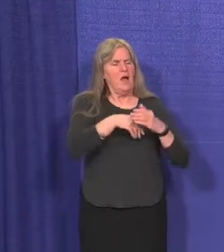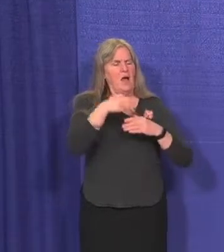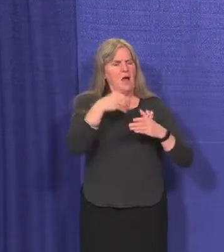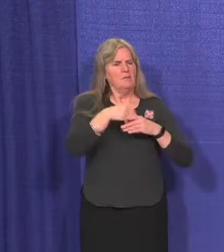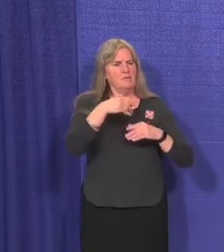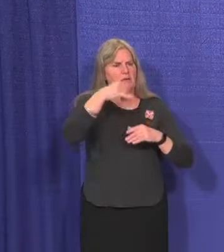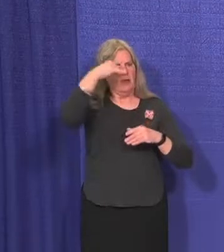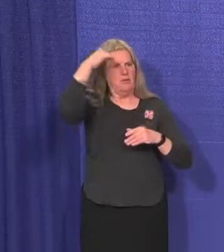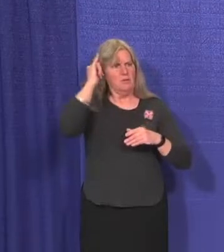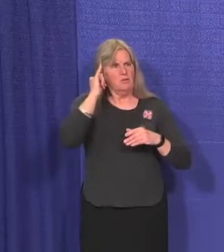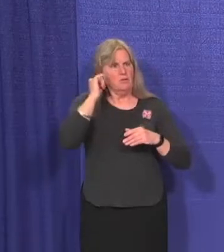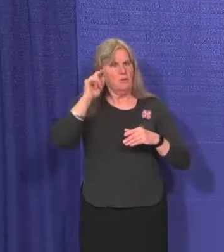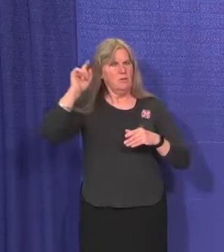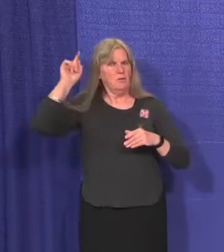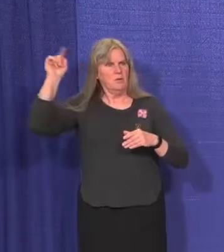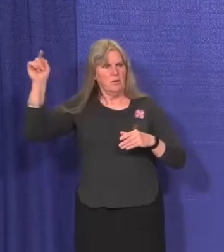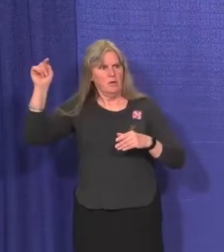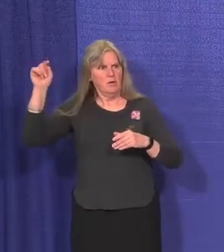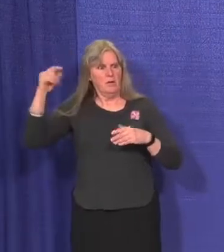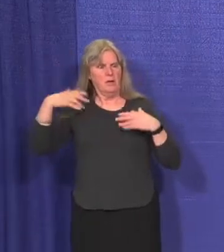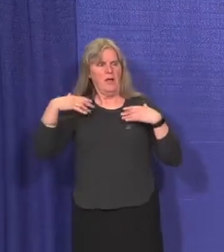Paul?